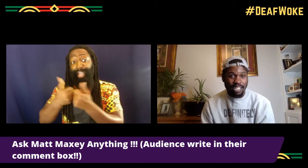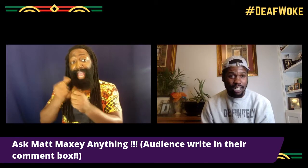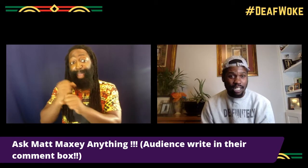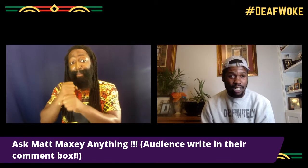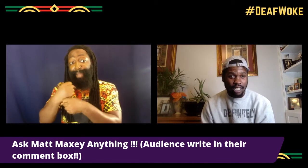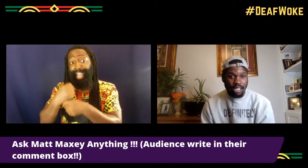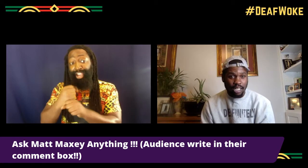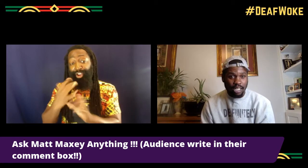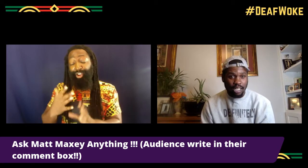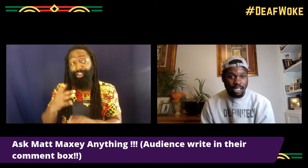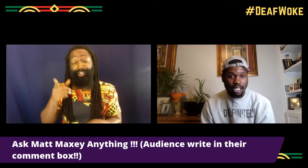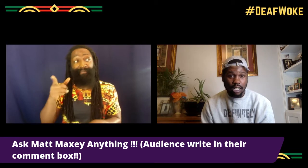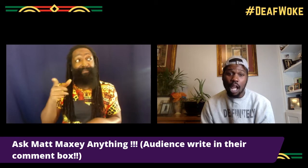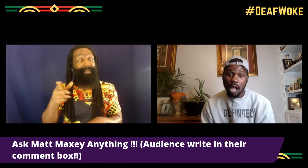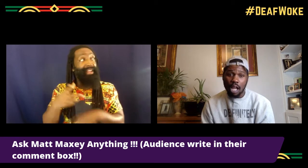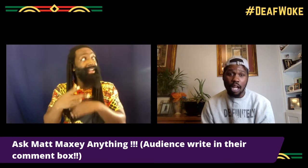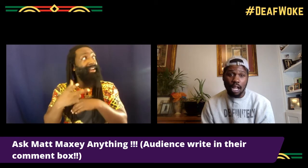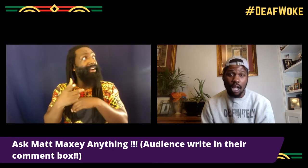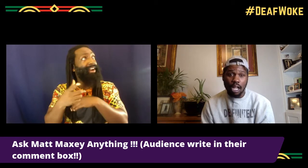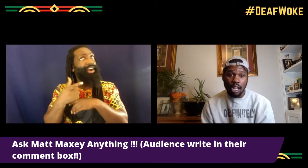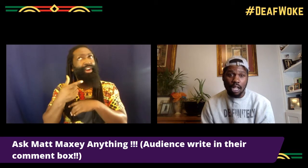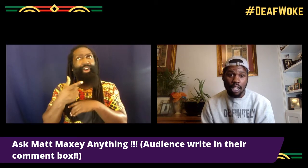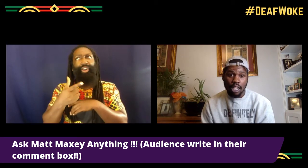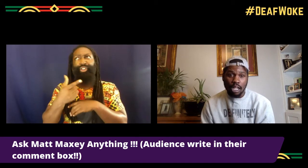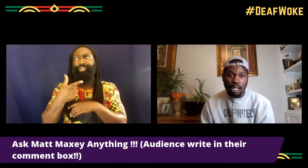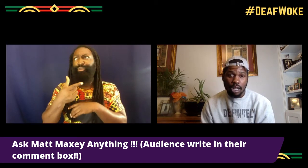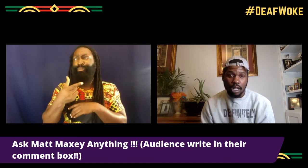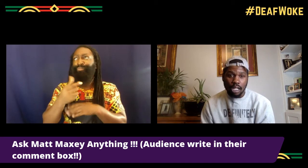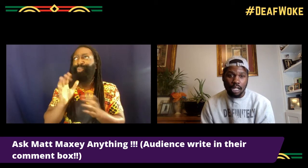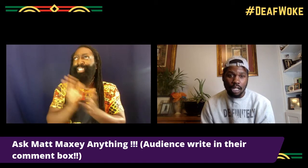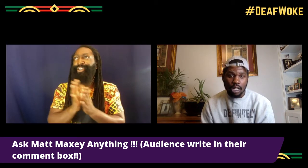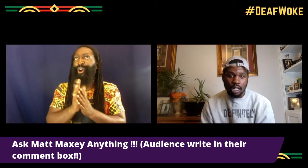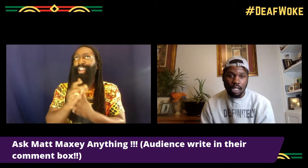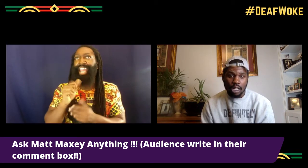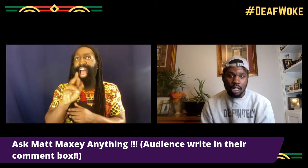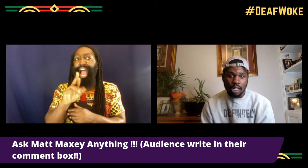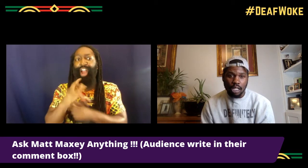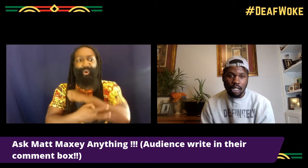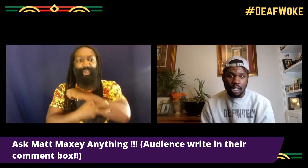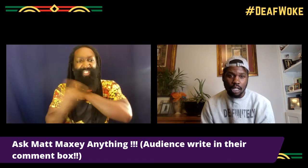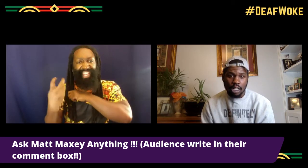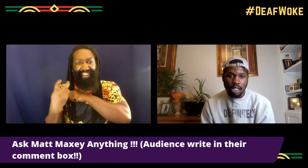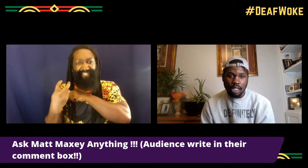I talked with a video game manufacturer and I wasn't that,